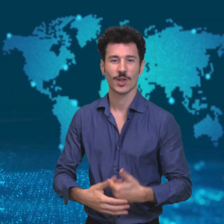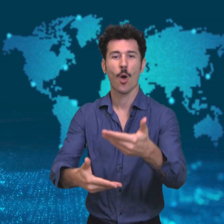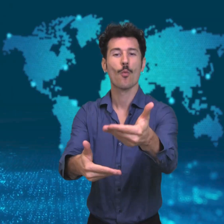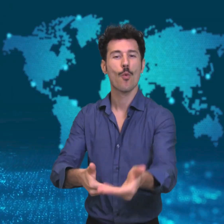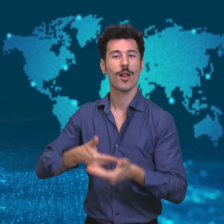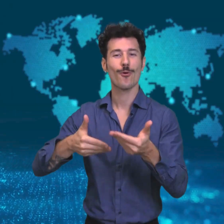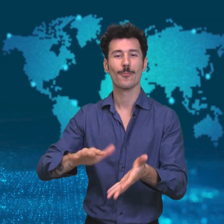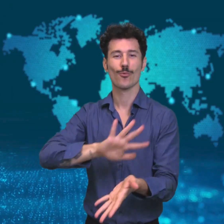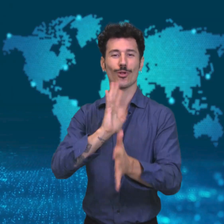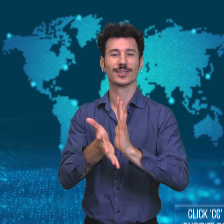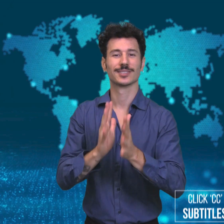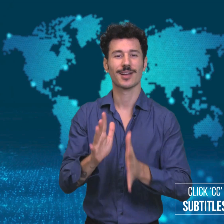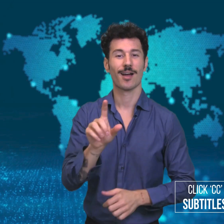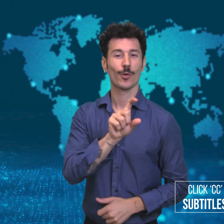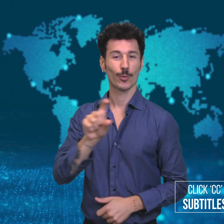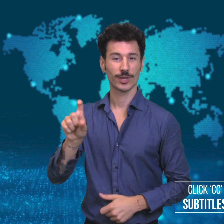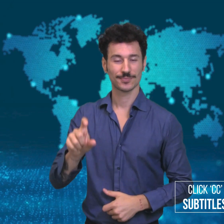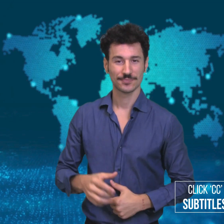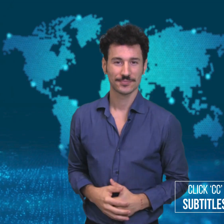Welcome to WorldSign Week!